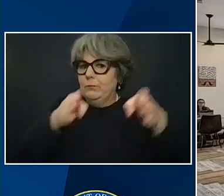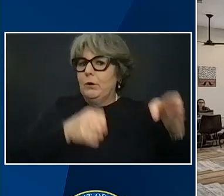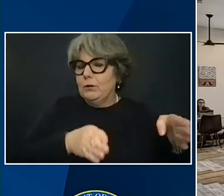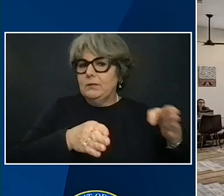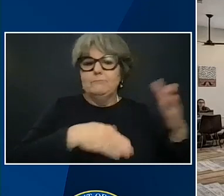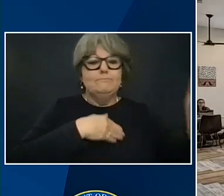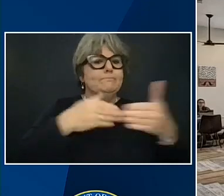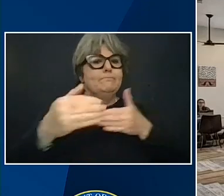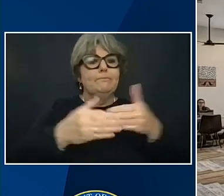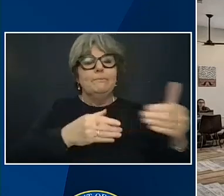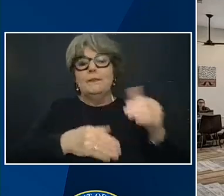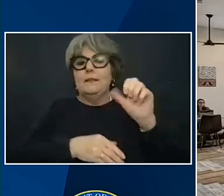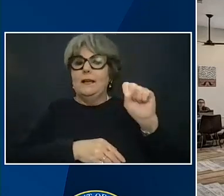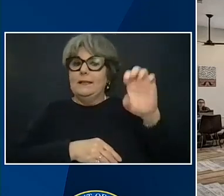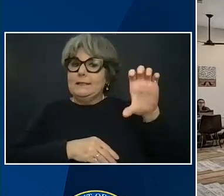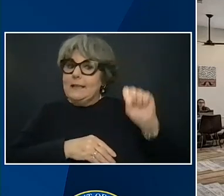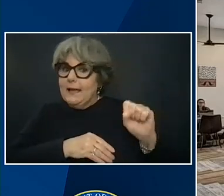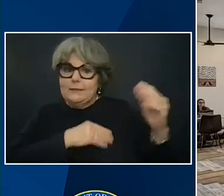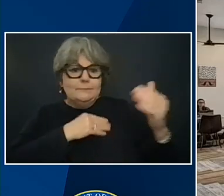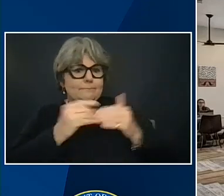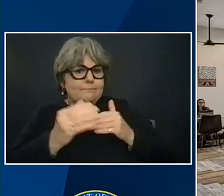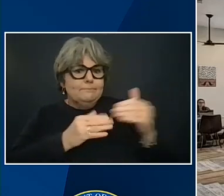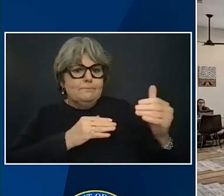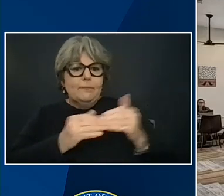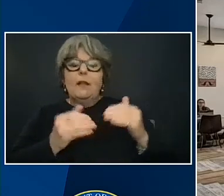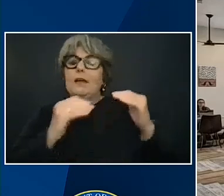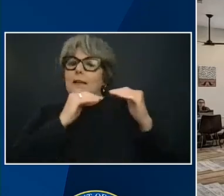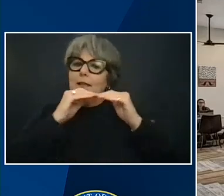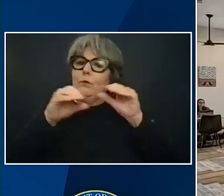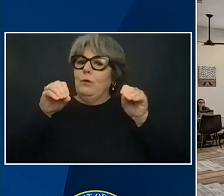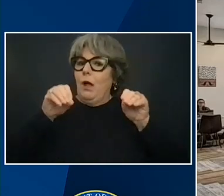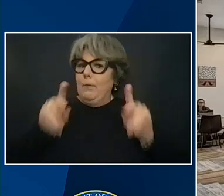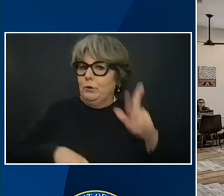their socioeconomic status, has an equal opportunity to succeed.